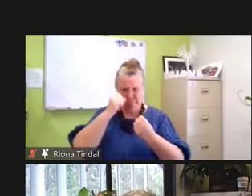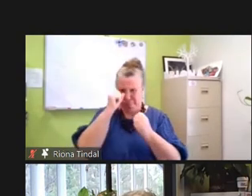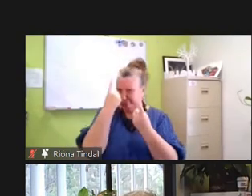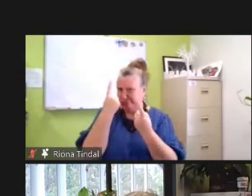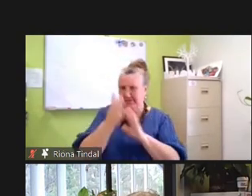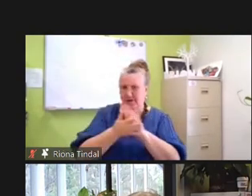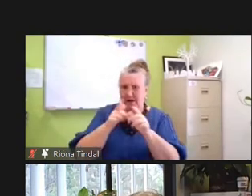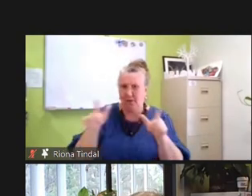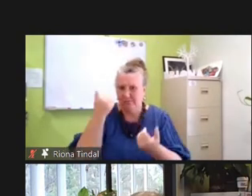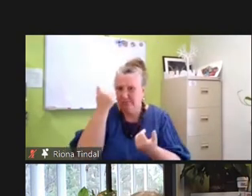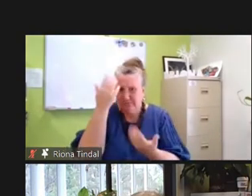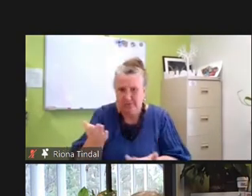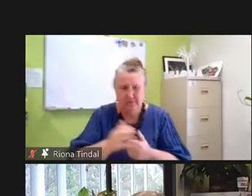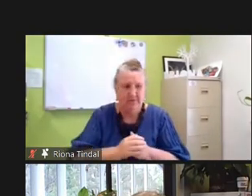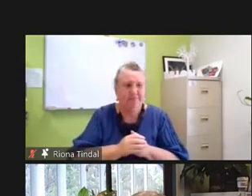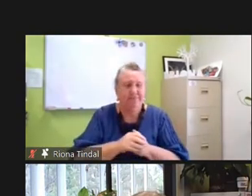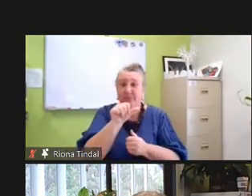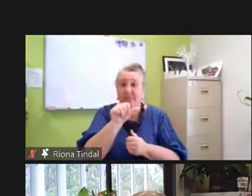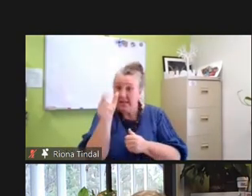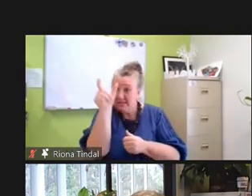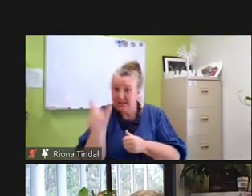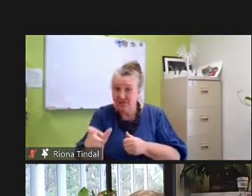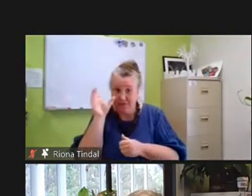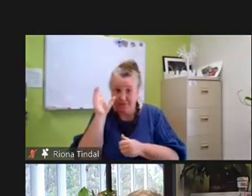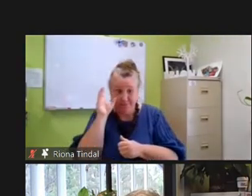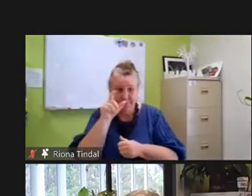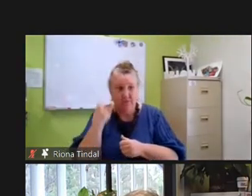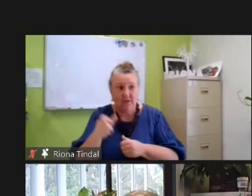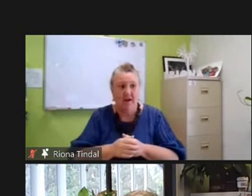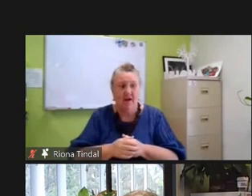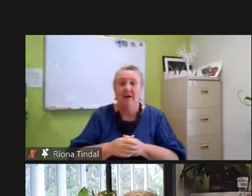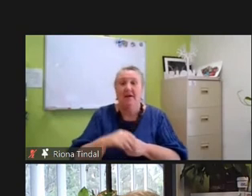The students and I though, we don't know sign language." And then in the last picture,